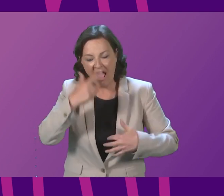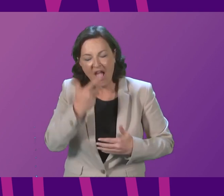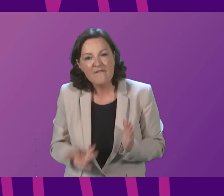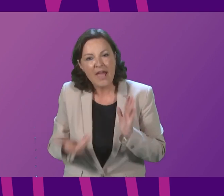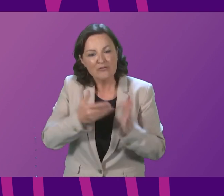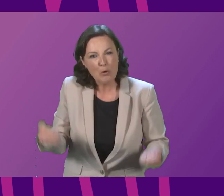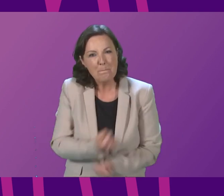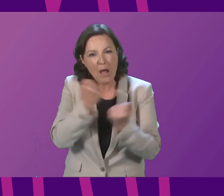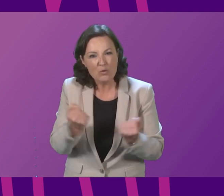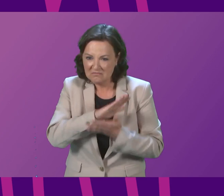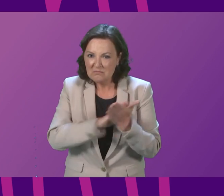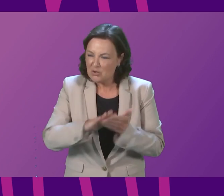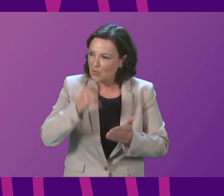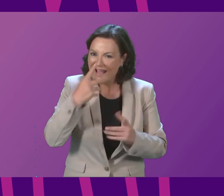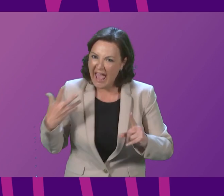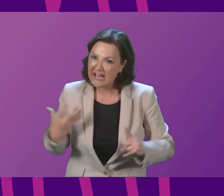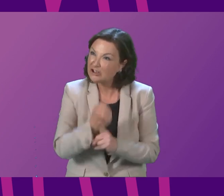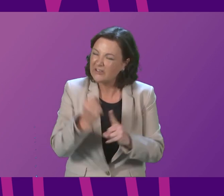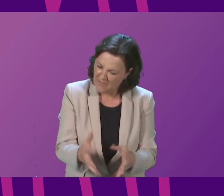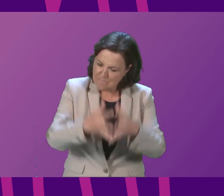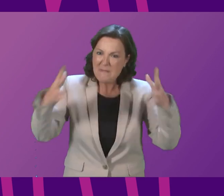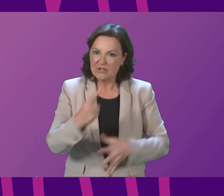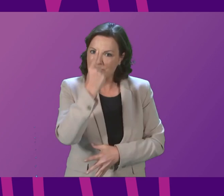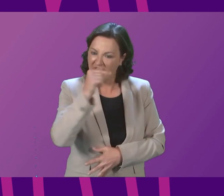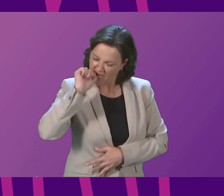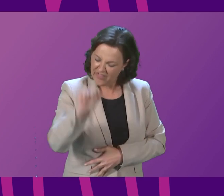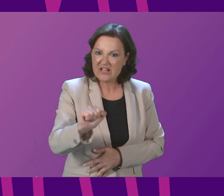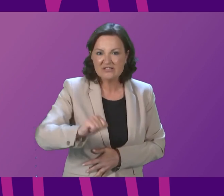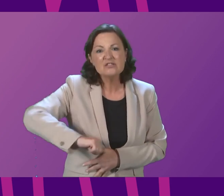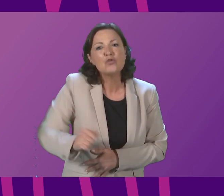full massive potential of this country.